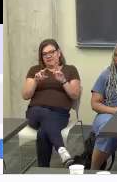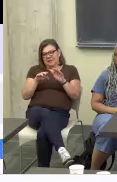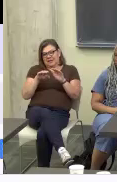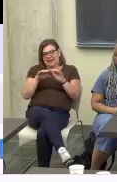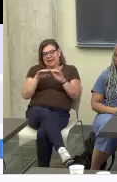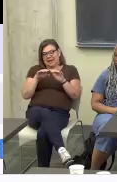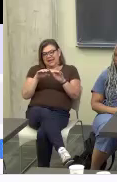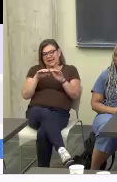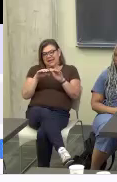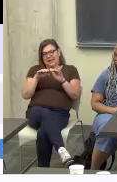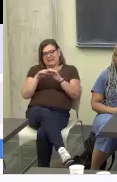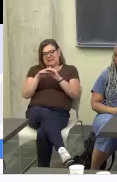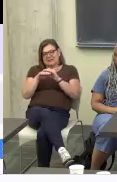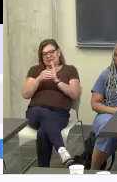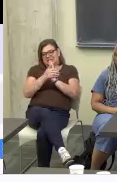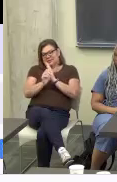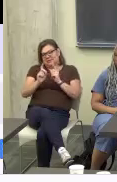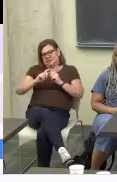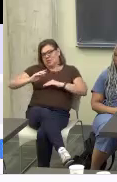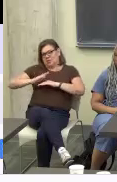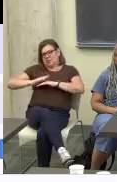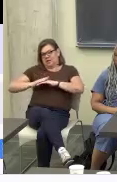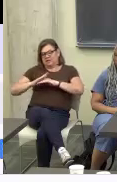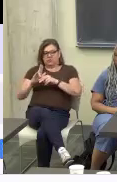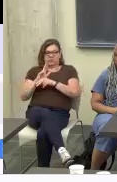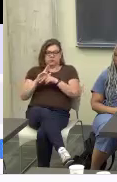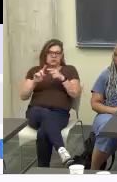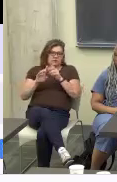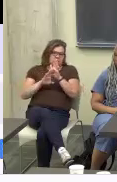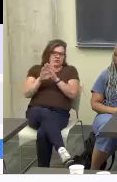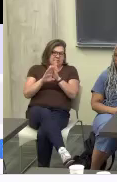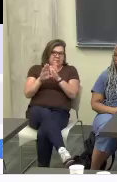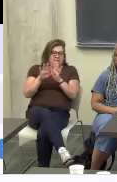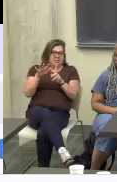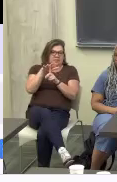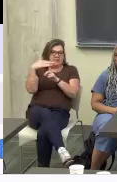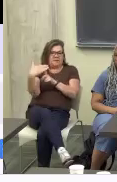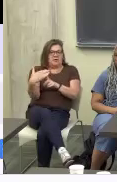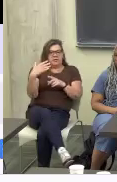for the platforms that they're using for their development environments to understand how to how